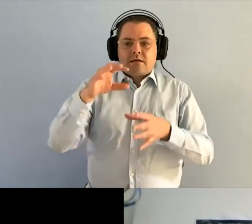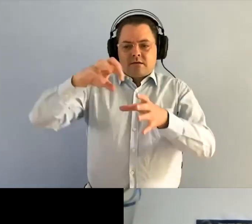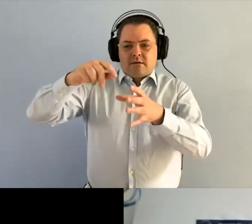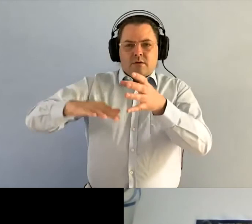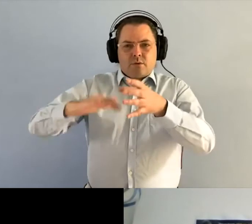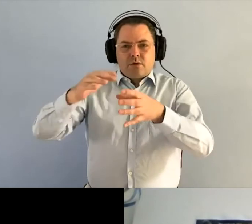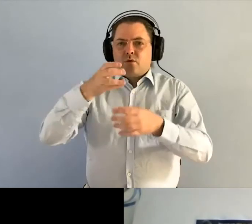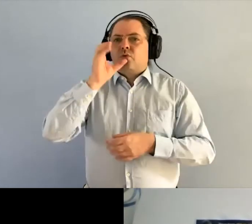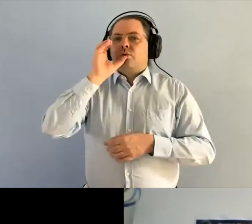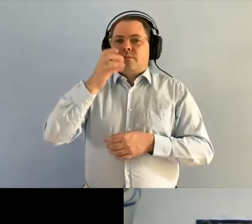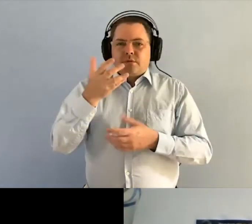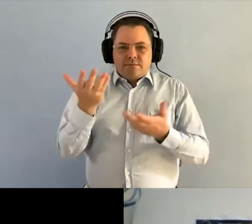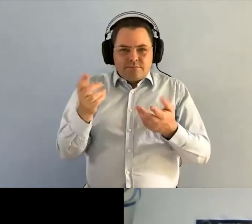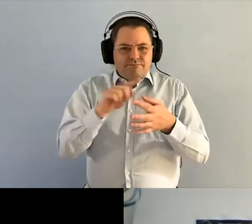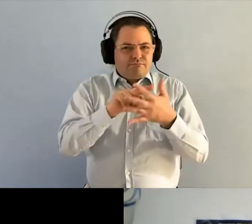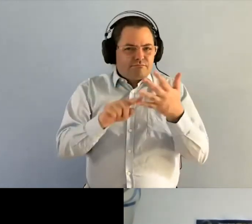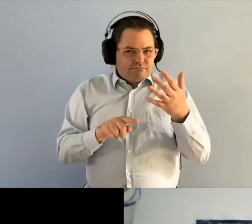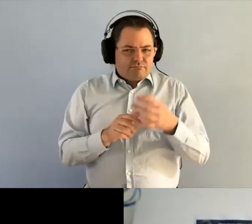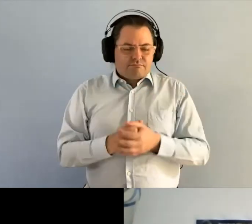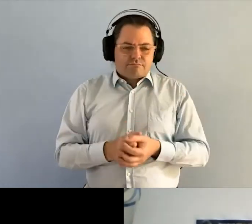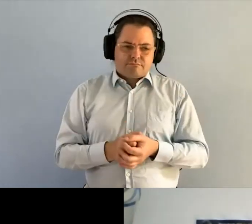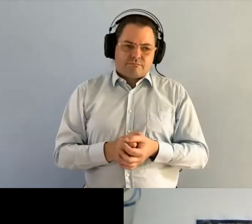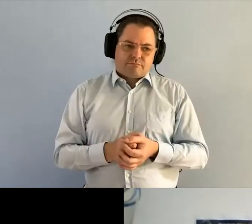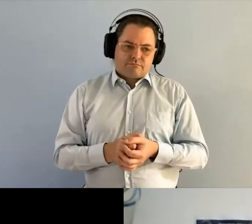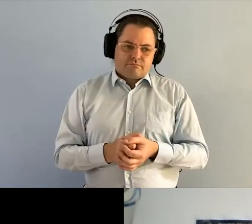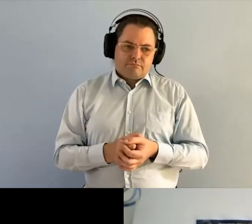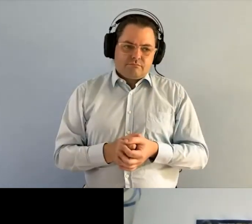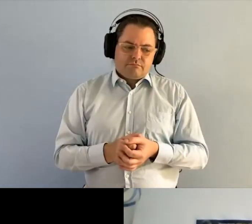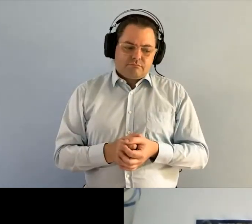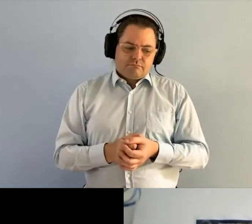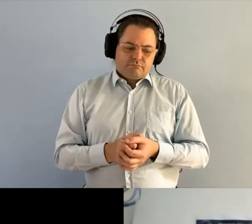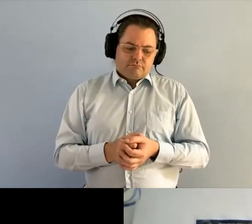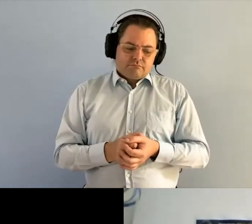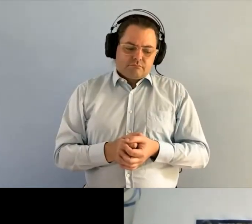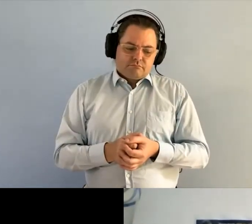to people with disabilities. Providing them with food and money,